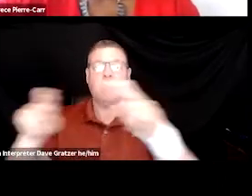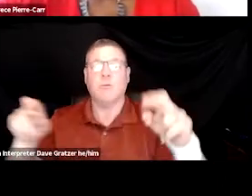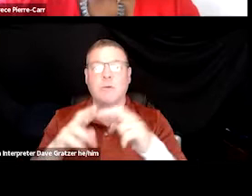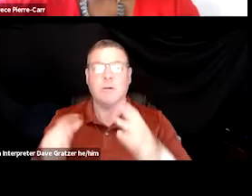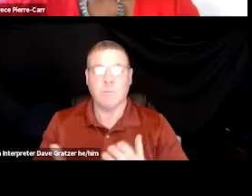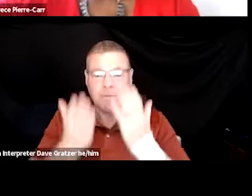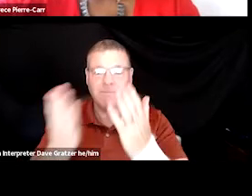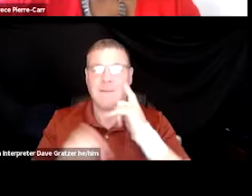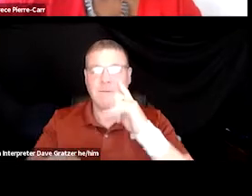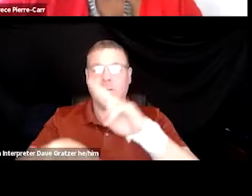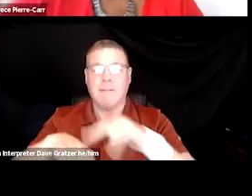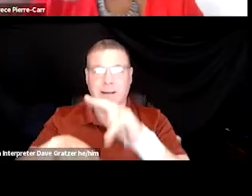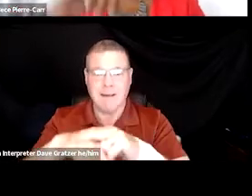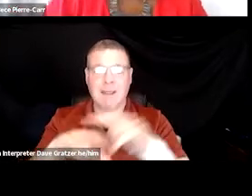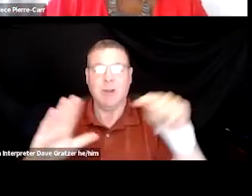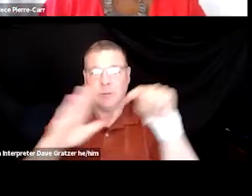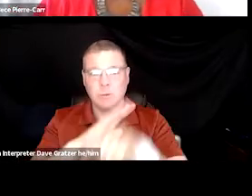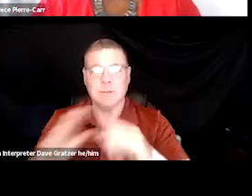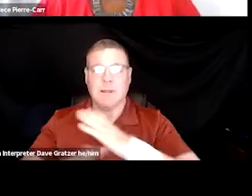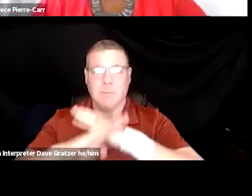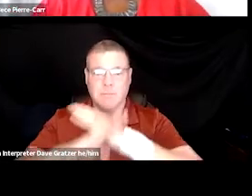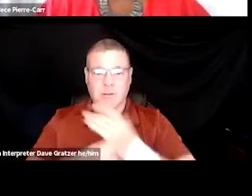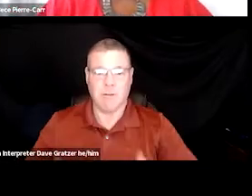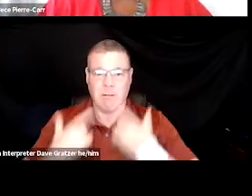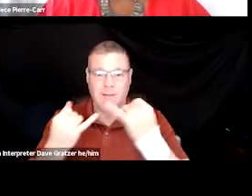the National Suicide Prevention Lifeline soon to be 988,